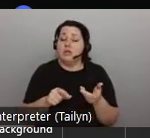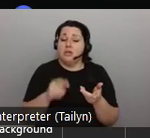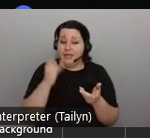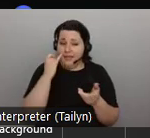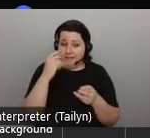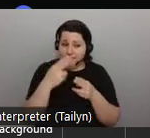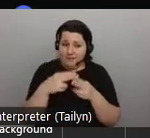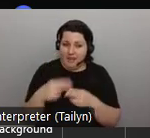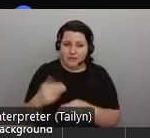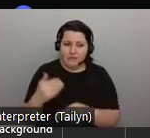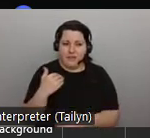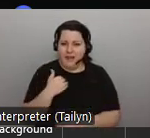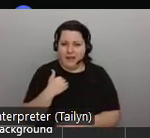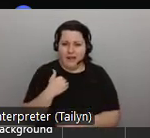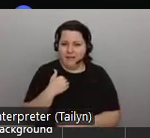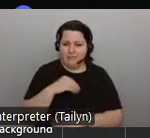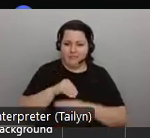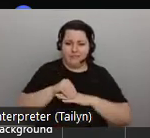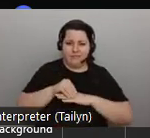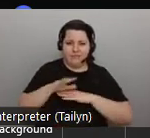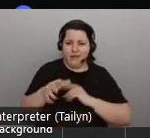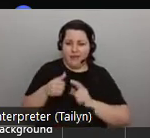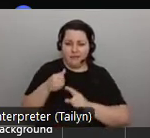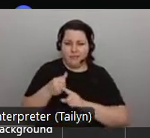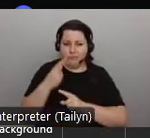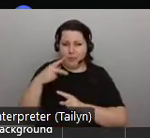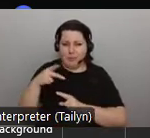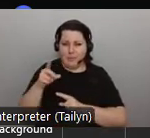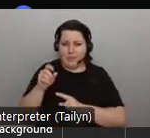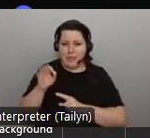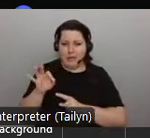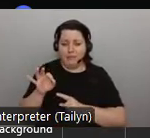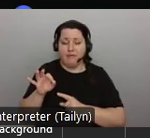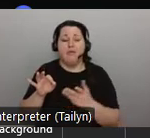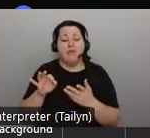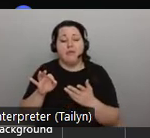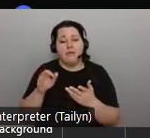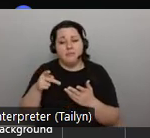some of these defaults. But a lot of them are pretty good. I have run into an issue